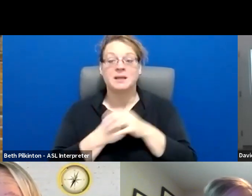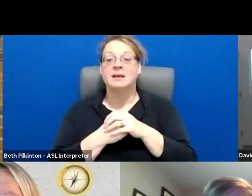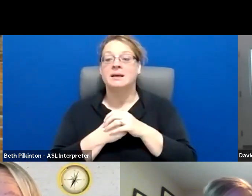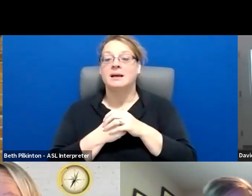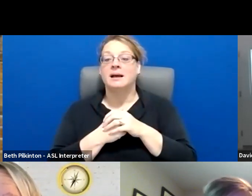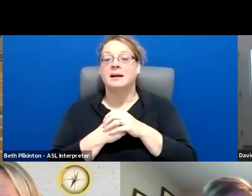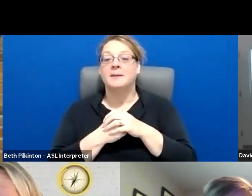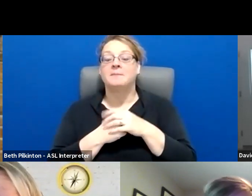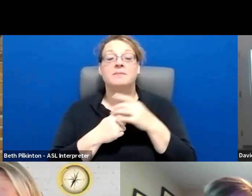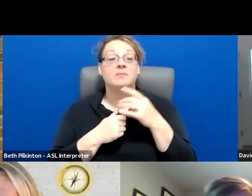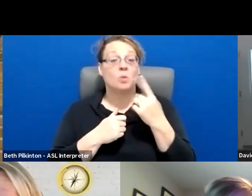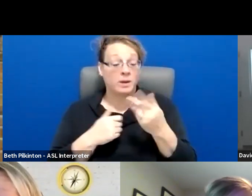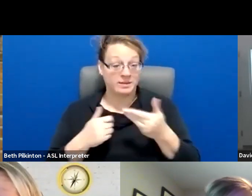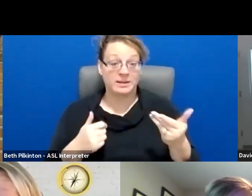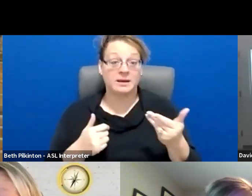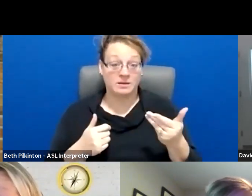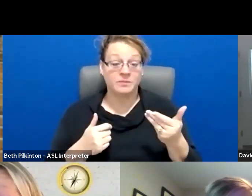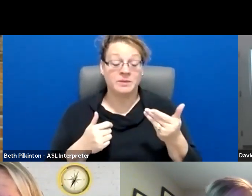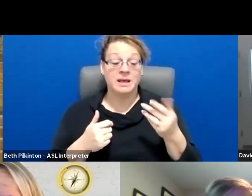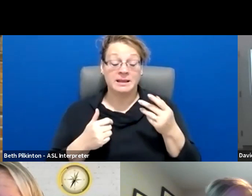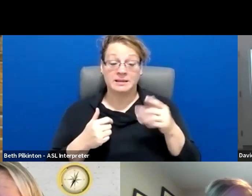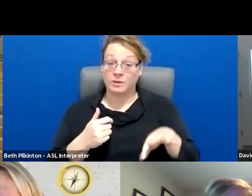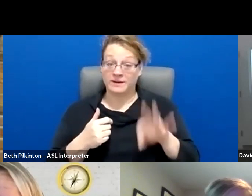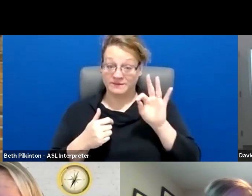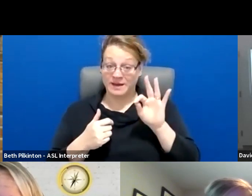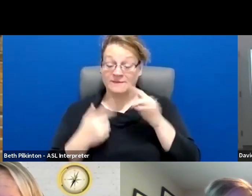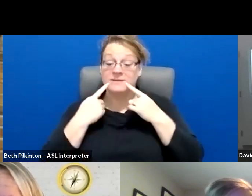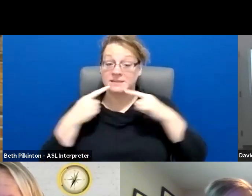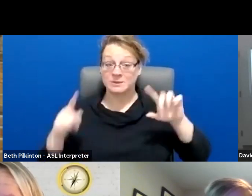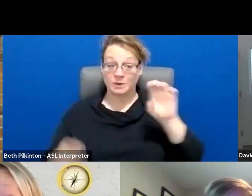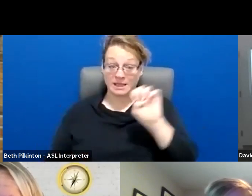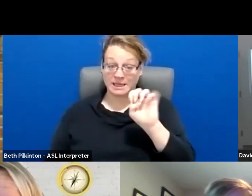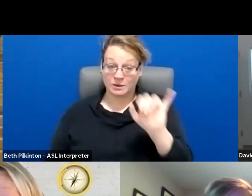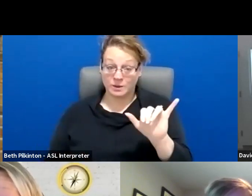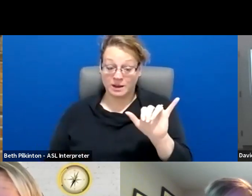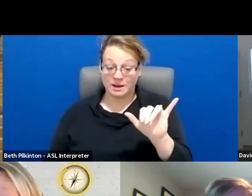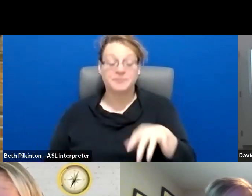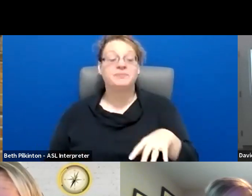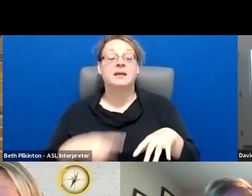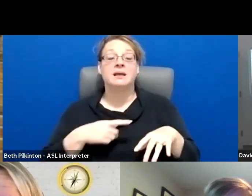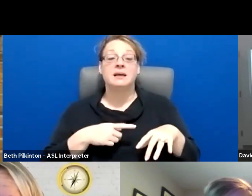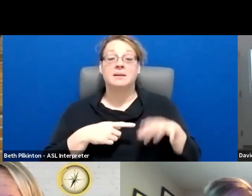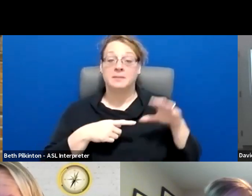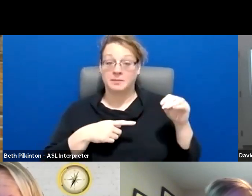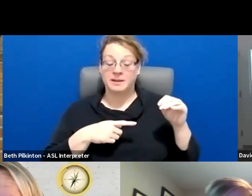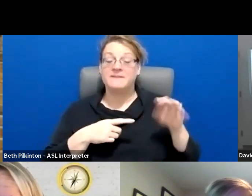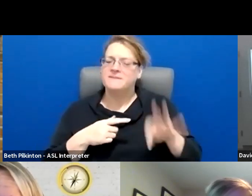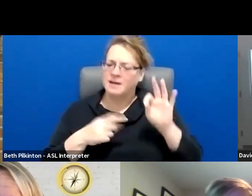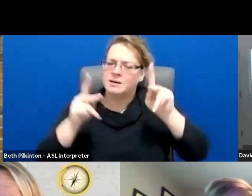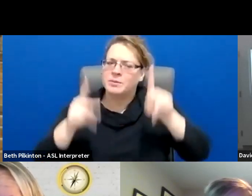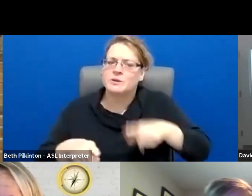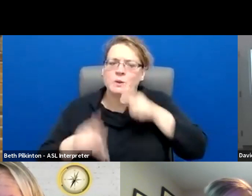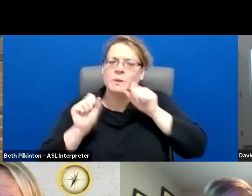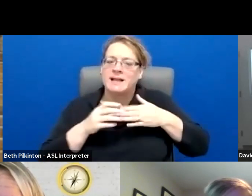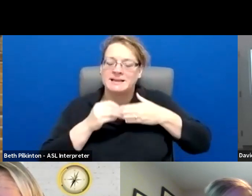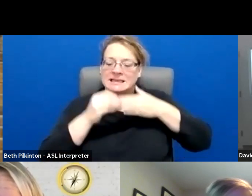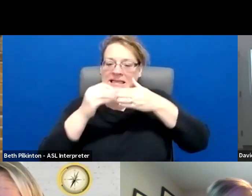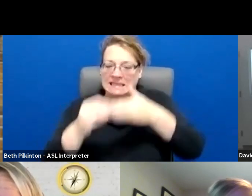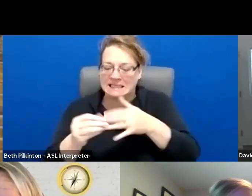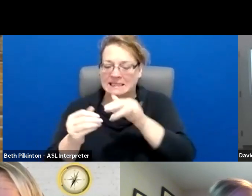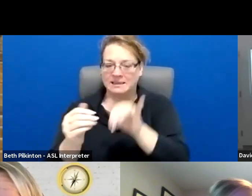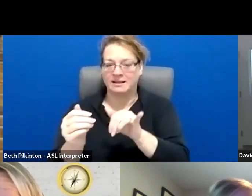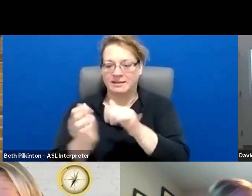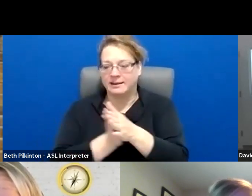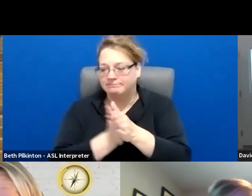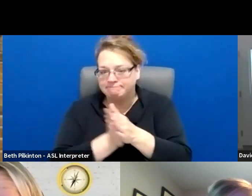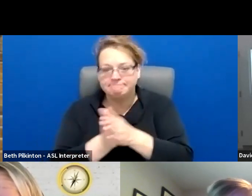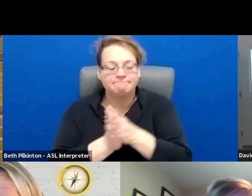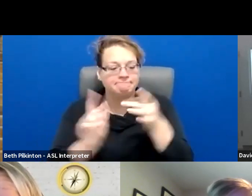I would echo a lot of comments that David and Megan identified here.